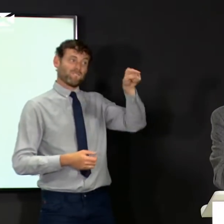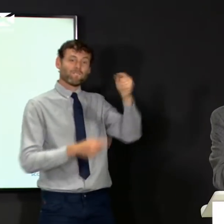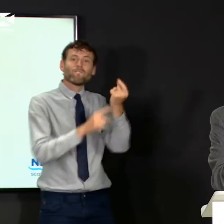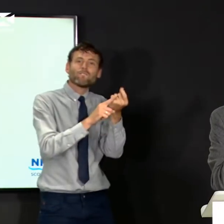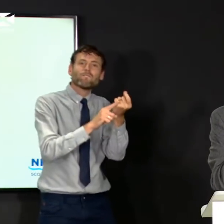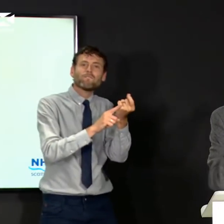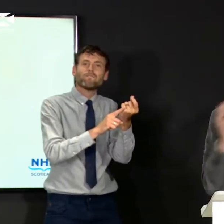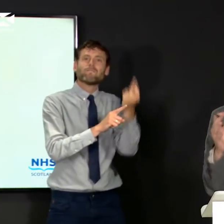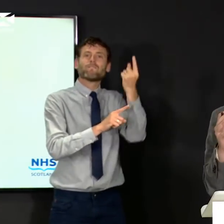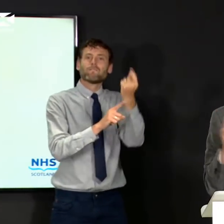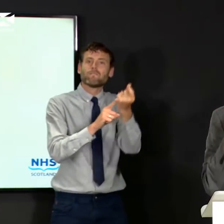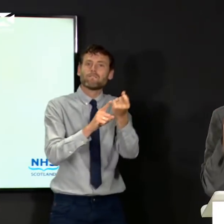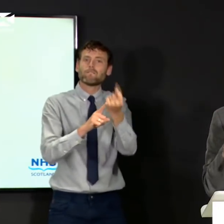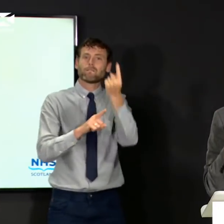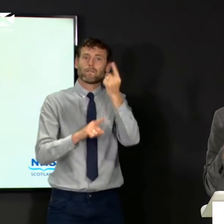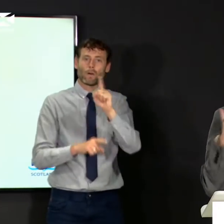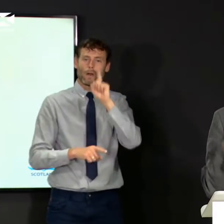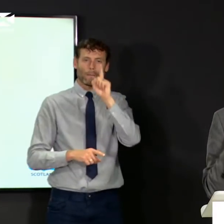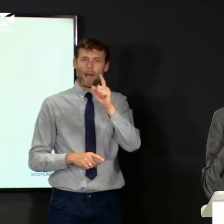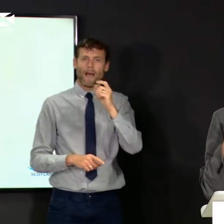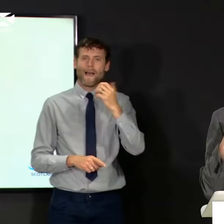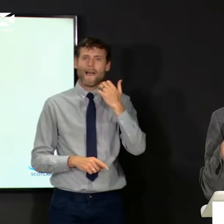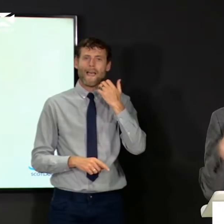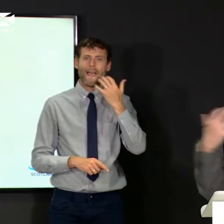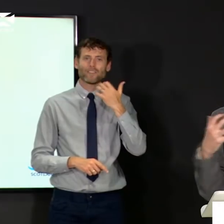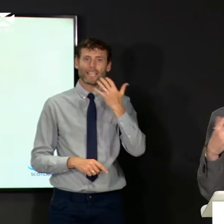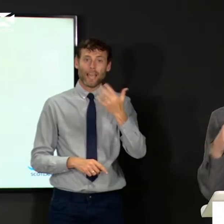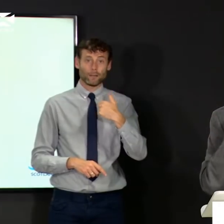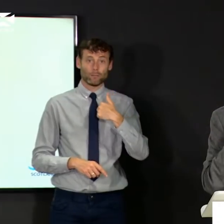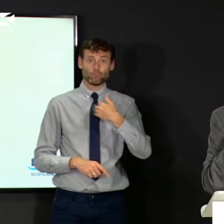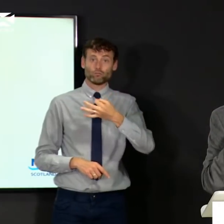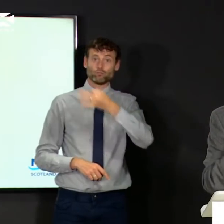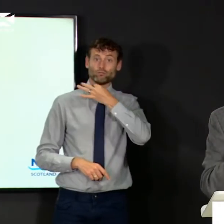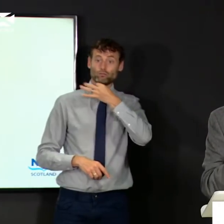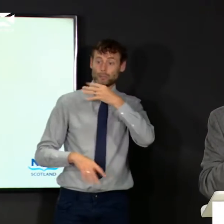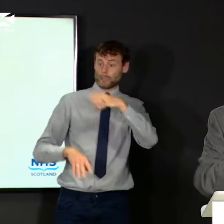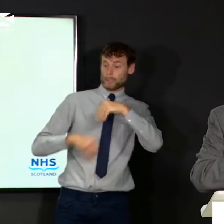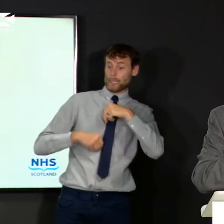we don't go around every day with a risk of tuberculosis for us, it is eliminated from